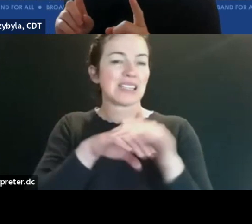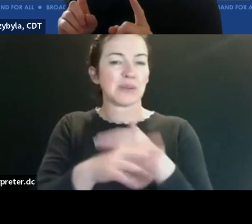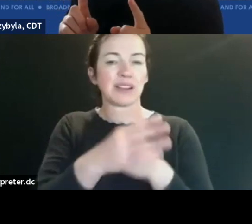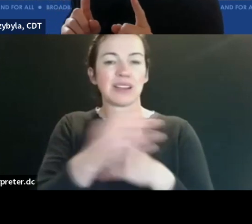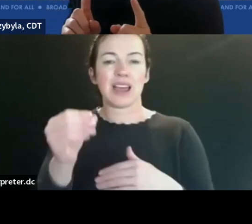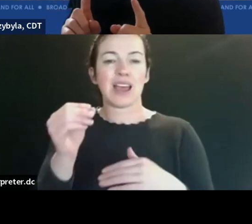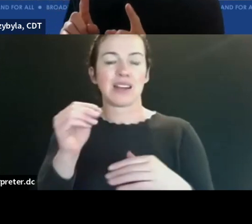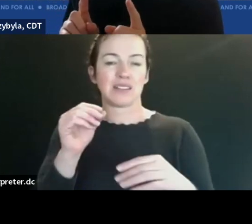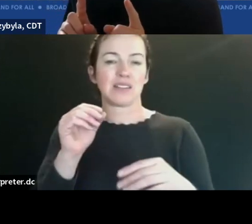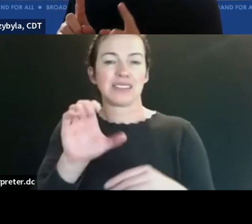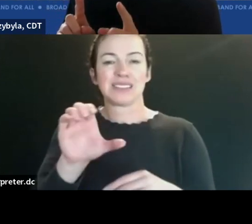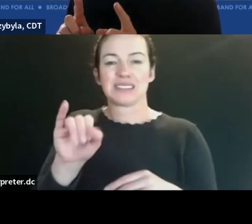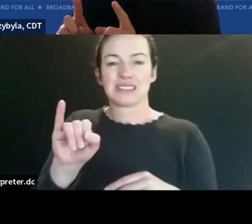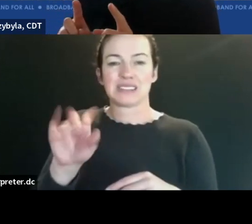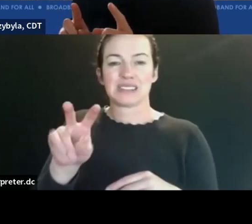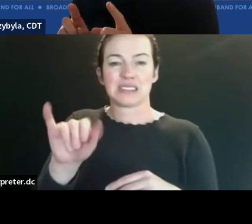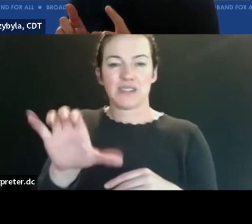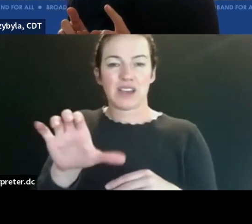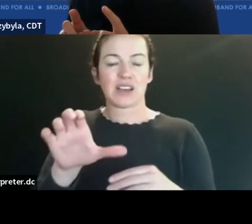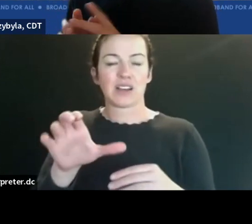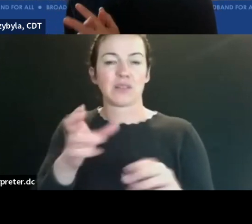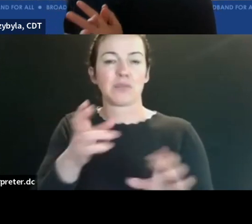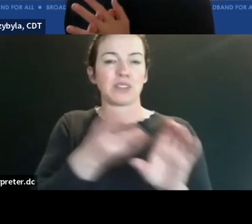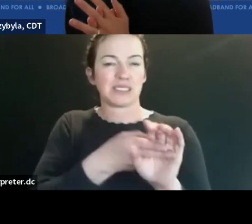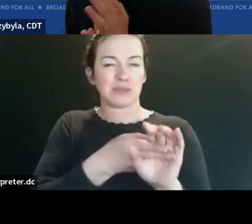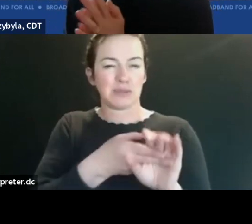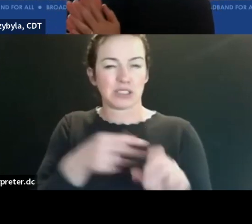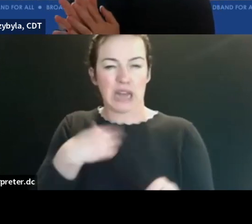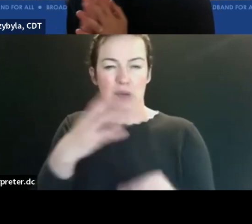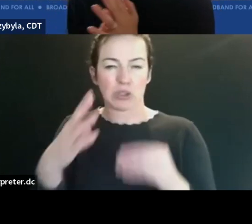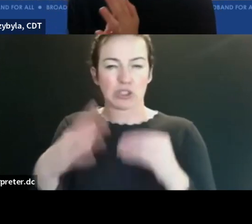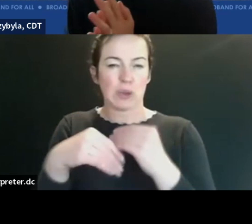I did I just wanna pivot real fast because we kind of have a special guest here here